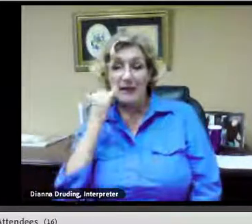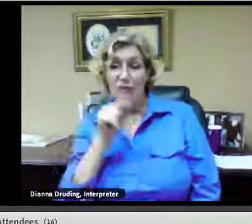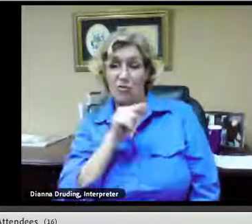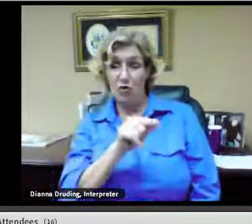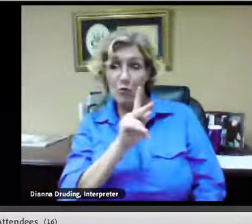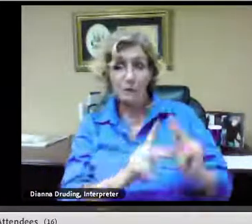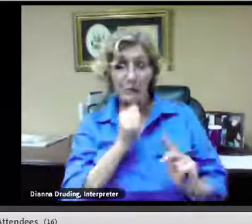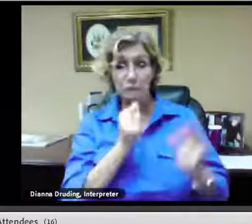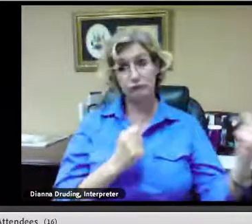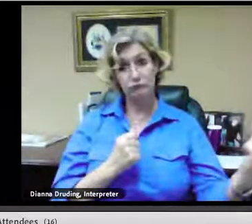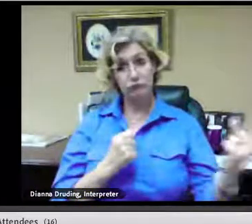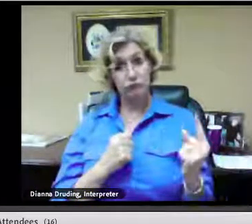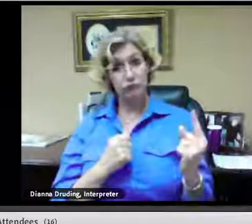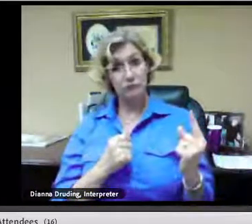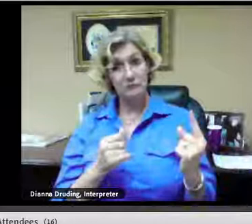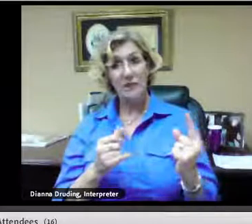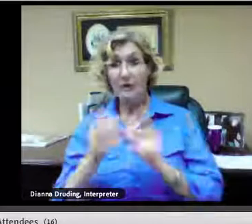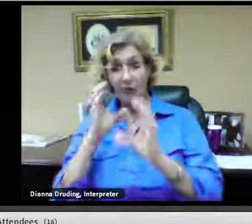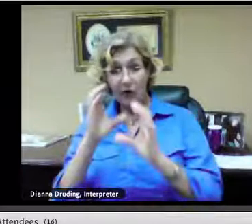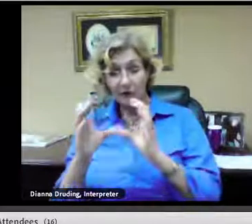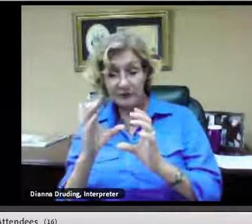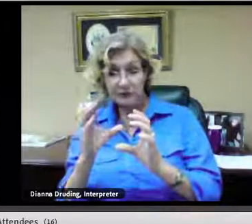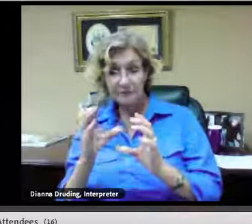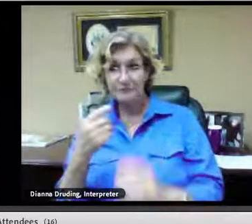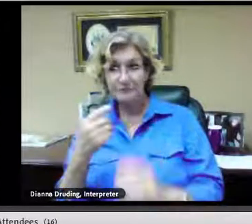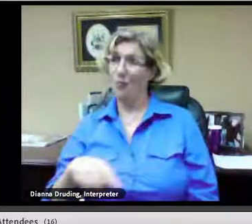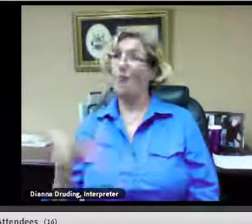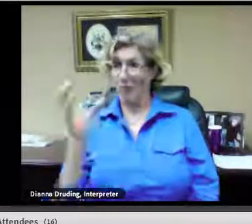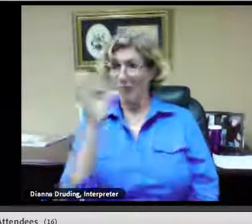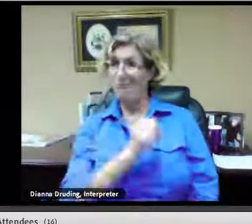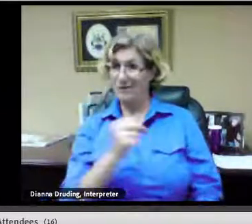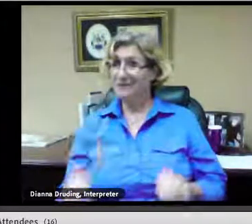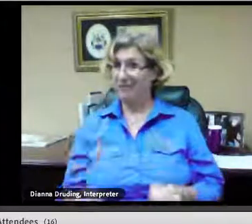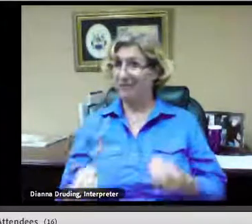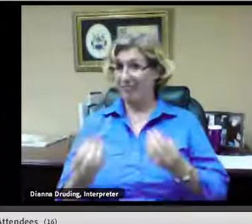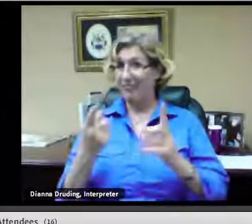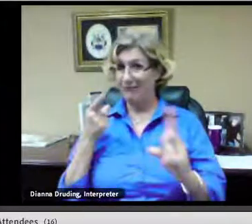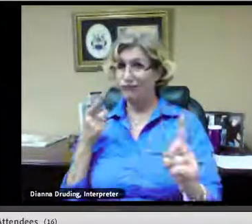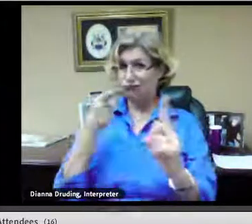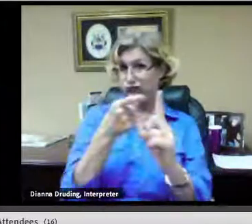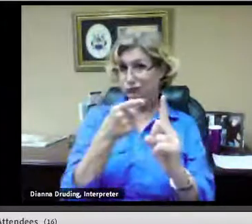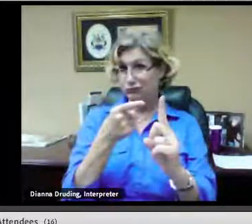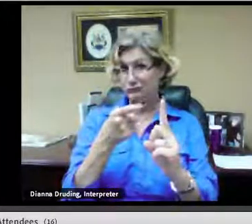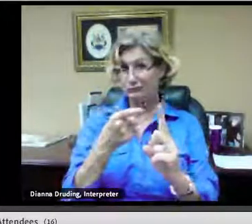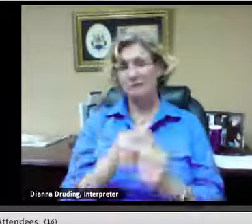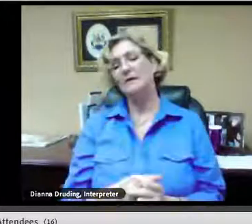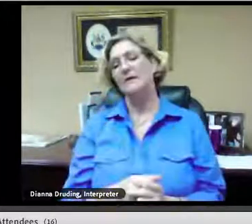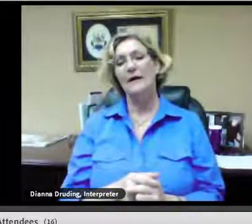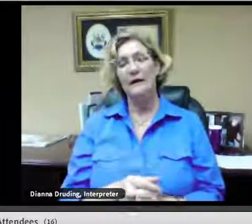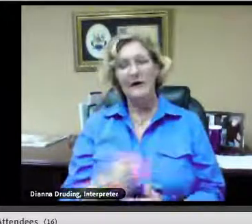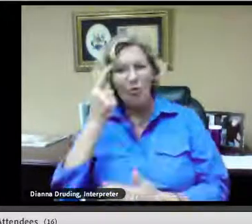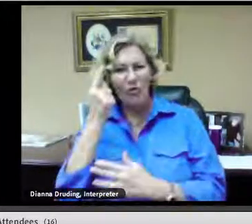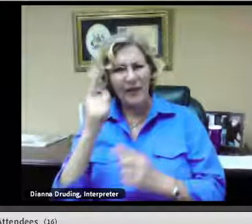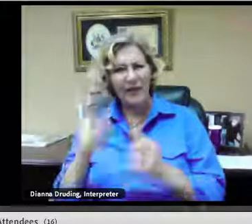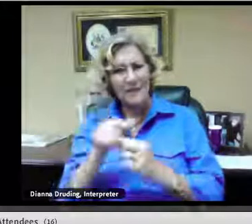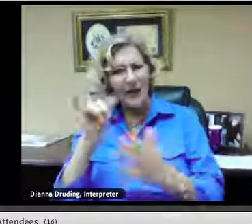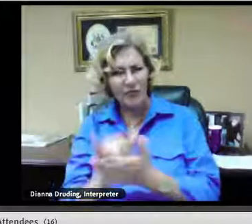in those conversations, we're missing a big point, so, you know, just kind of think about that. By the end of the webinar, hopefully,